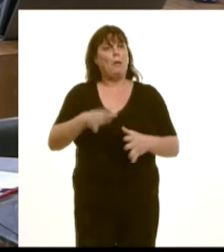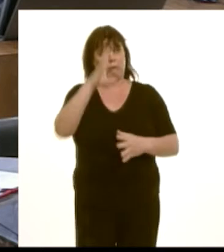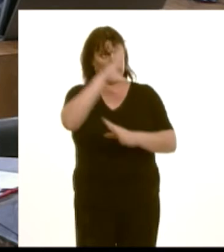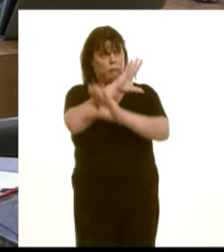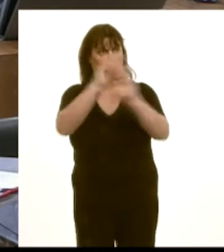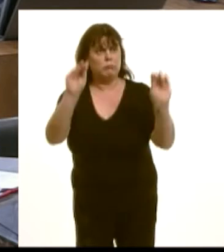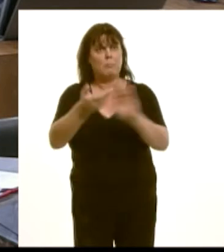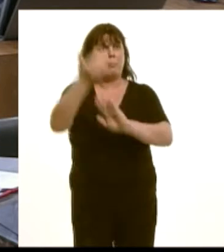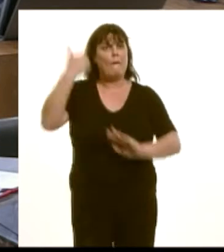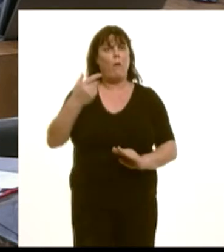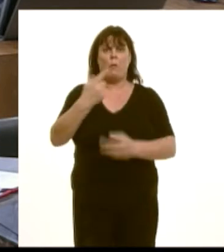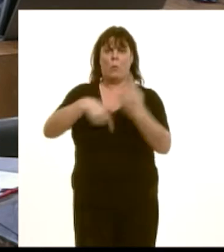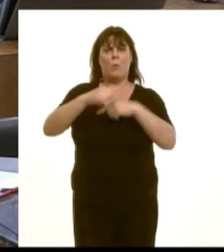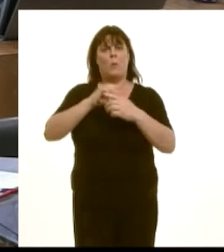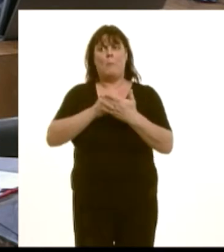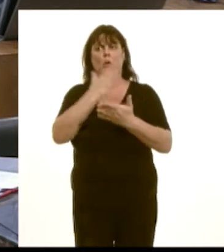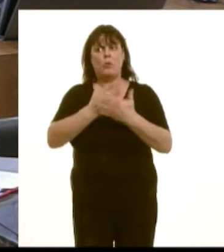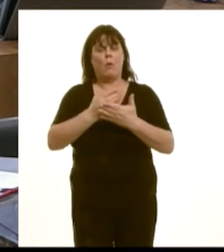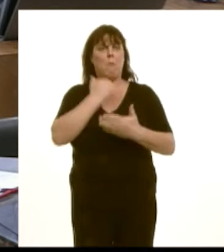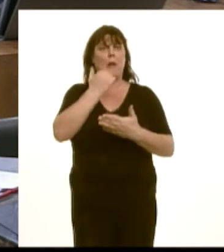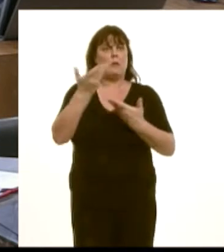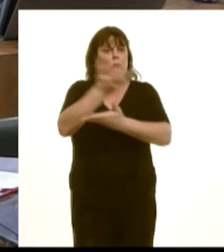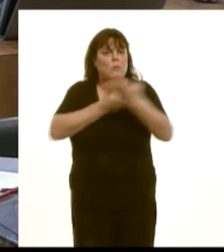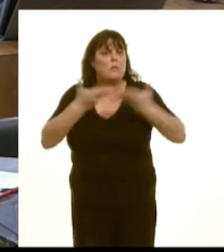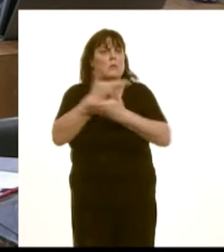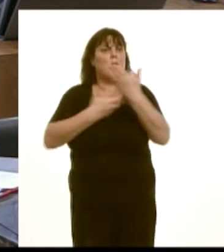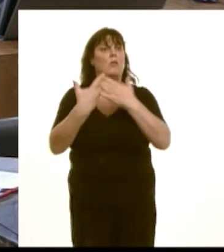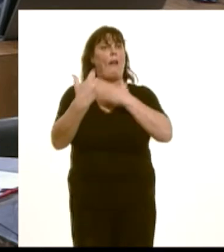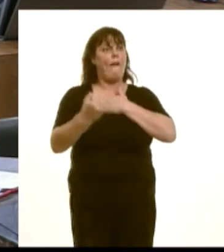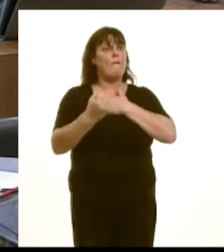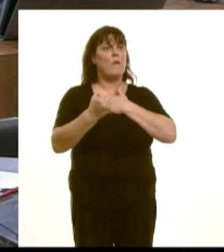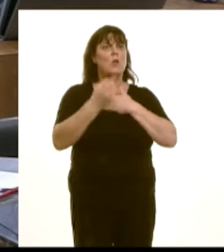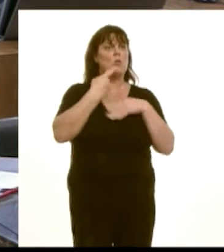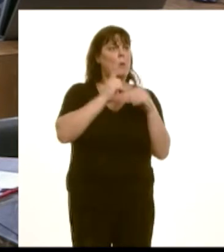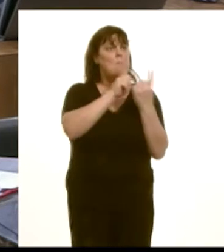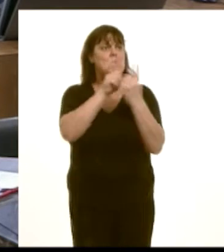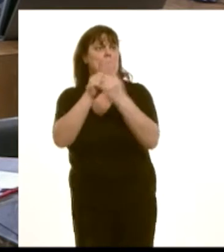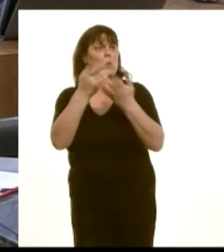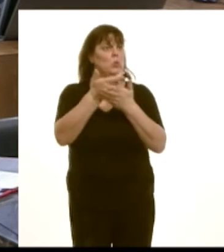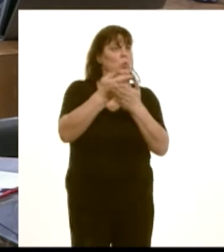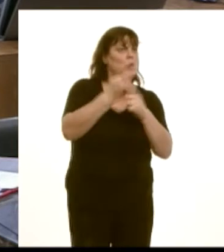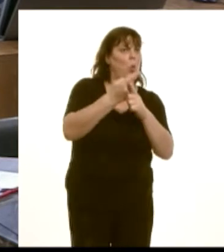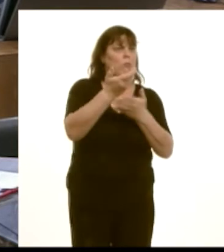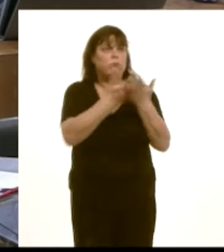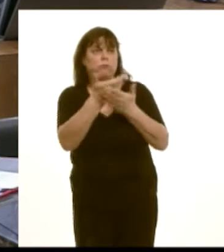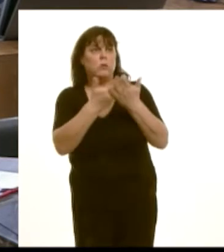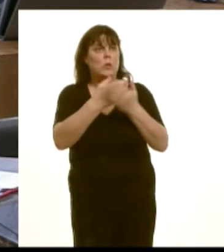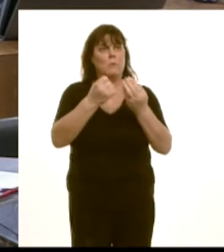to ensure adequate consultation, in order to ensure that the final decision is a decision